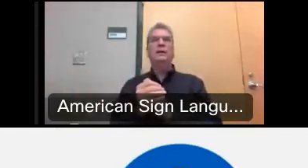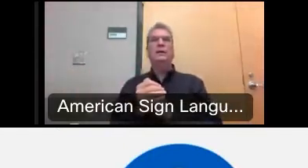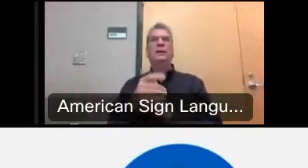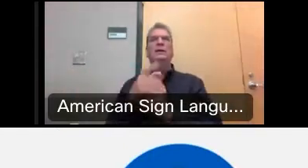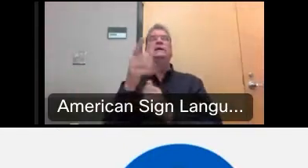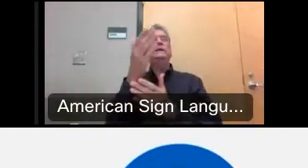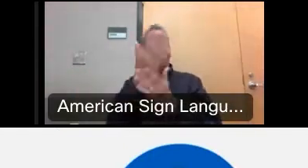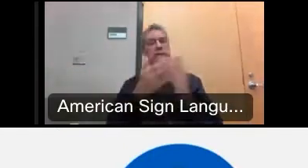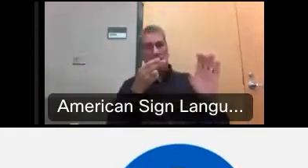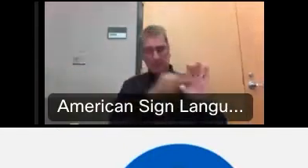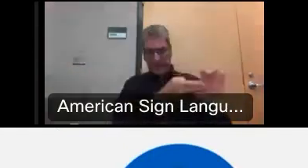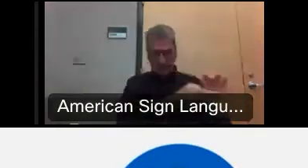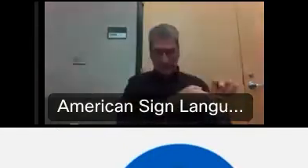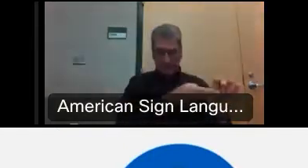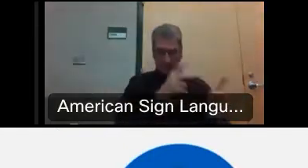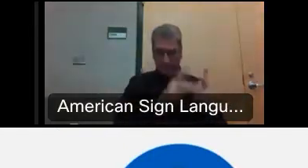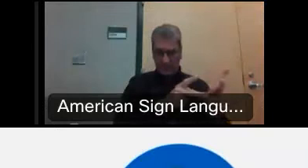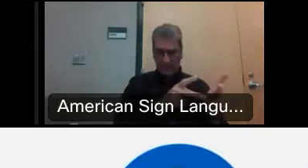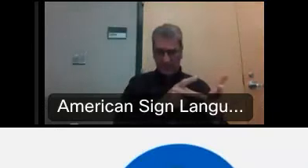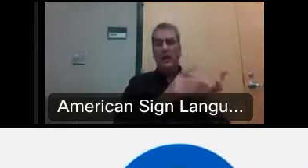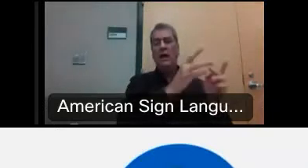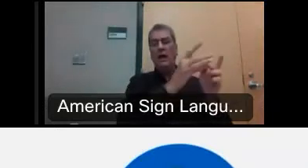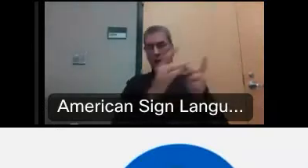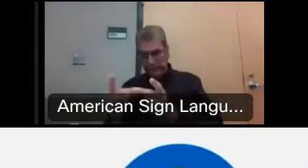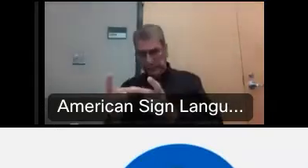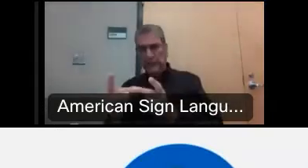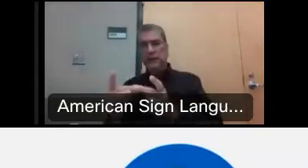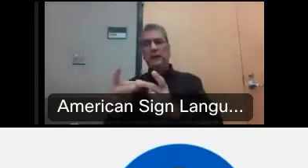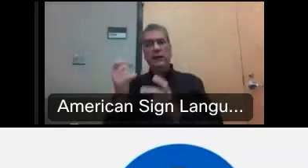of a lagging indicator, and the fatalities were lagging lagging indicator, if you will,